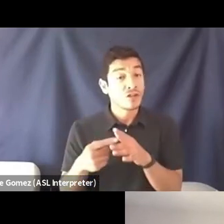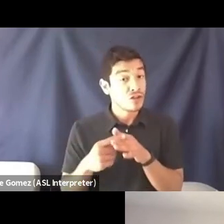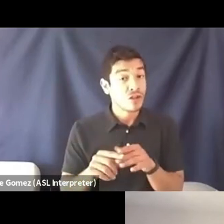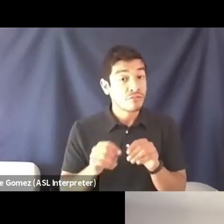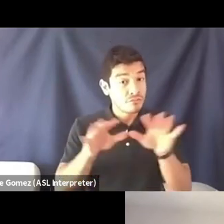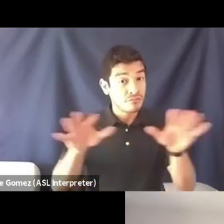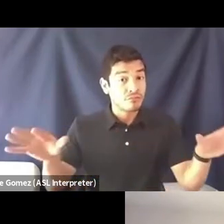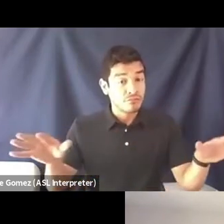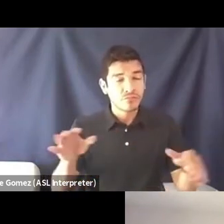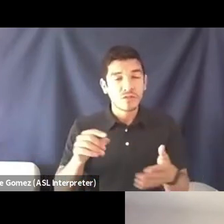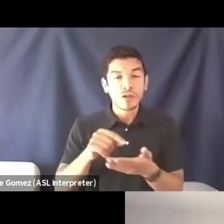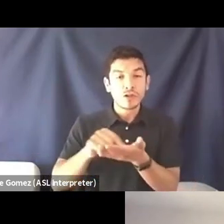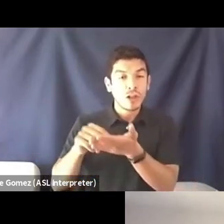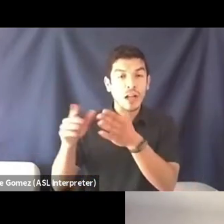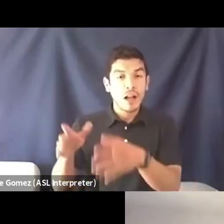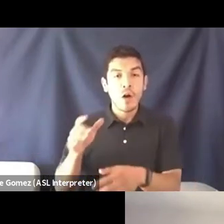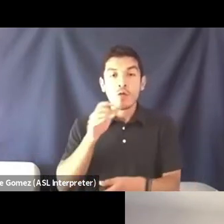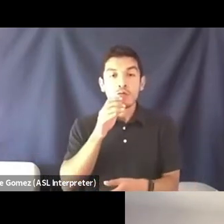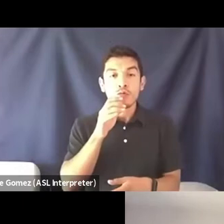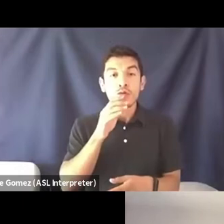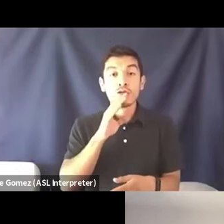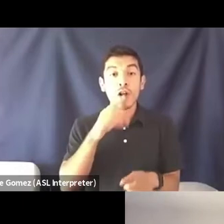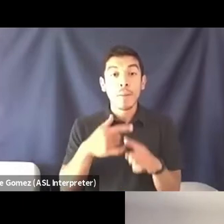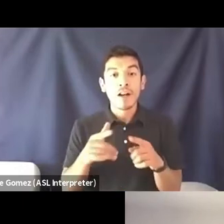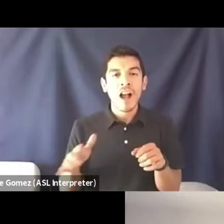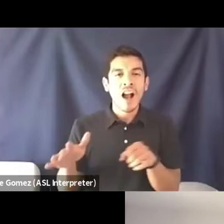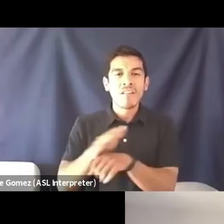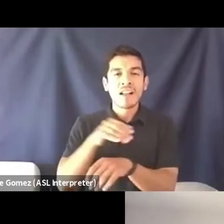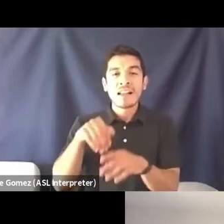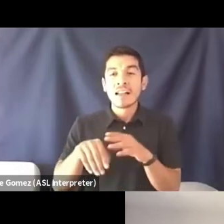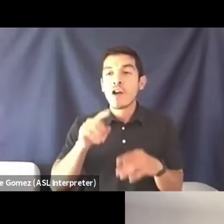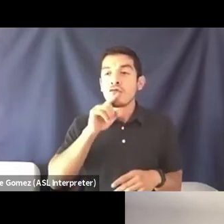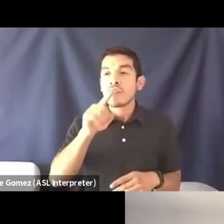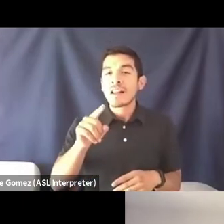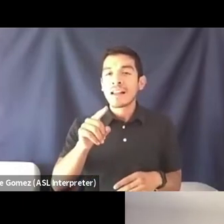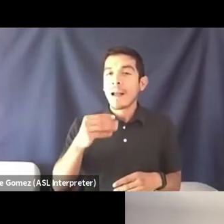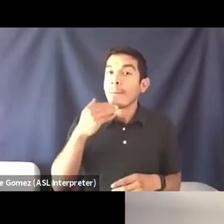journalists that were covering it, were covering it in a really sensational unethical way.